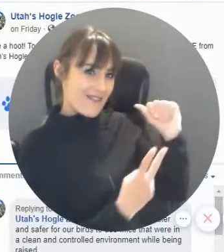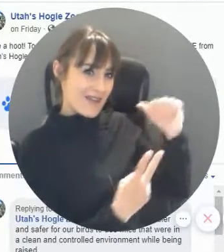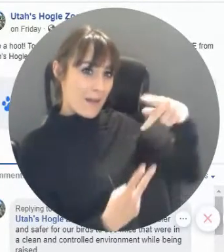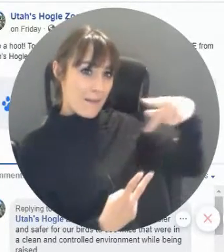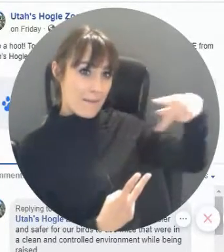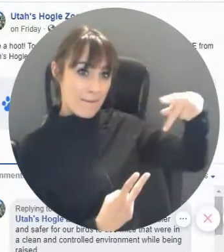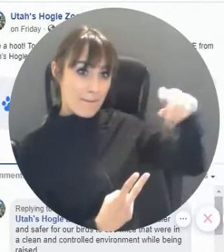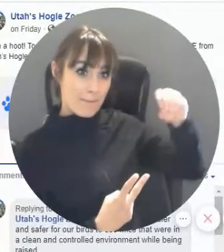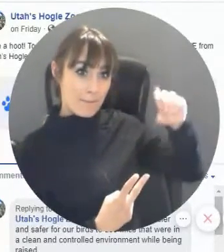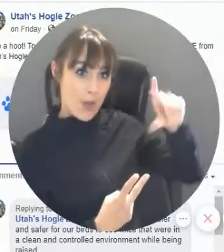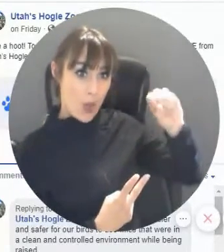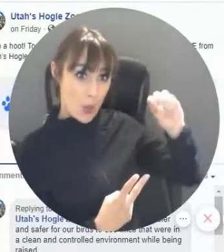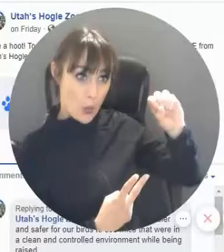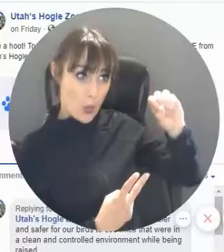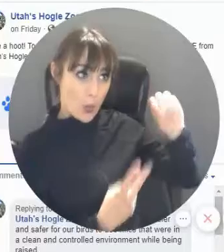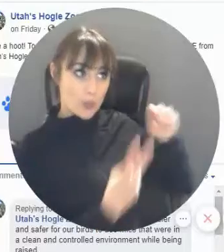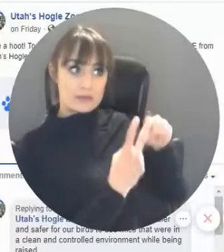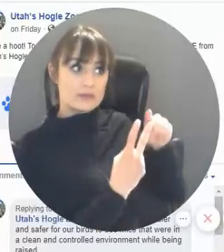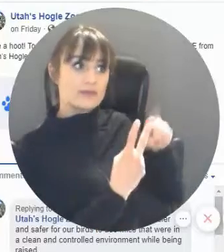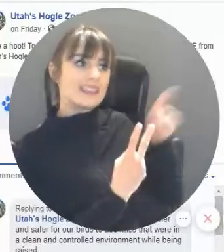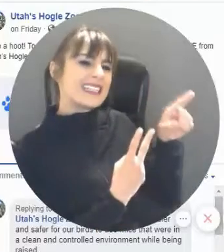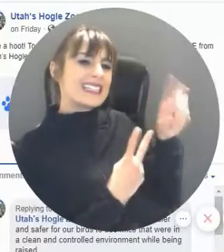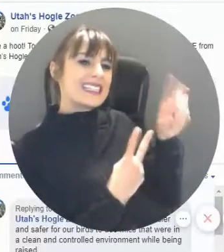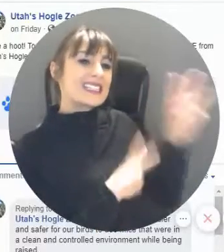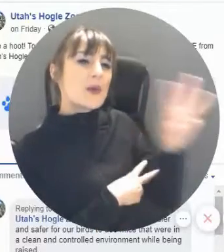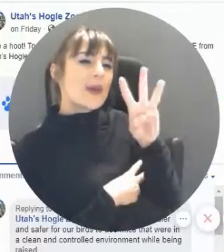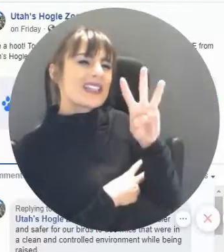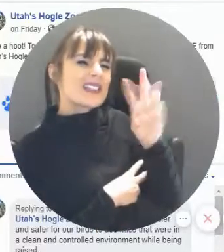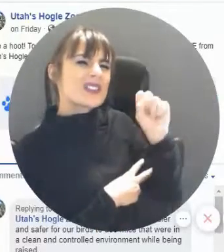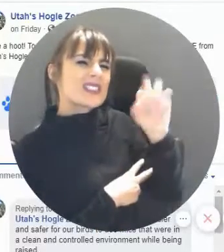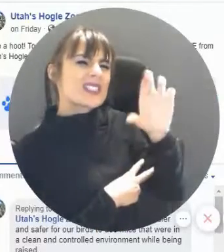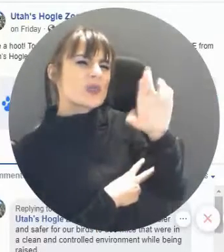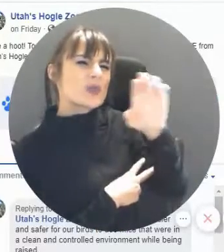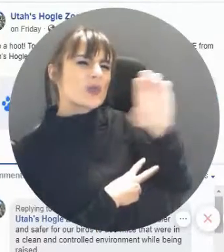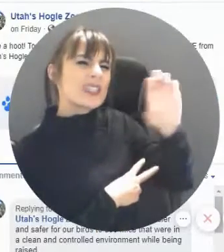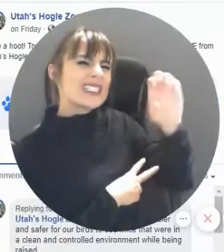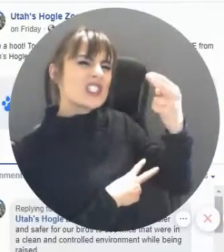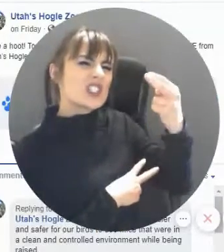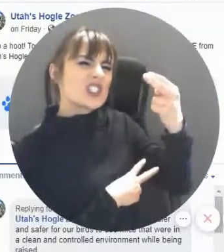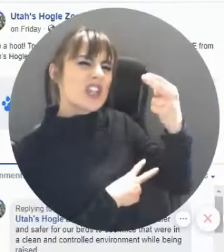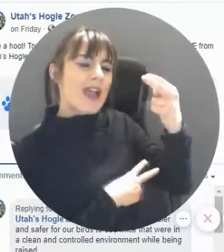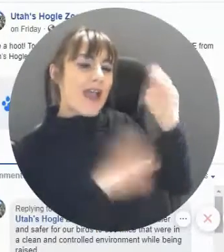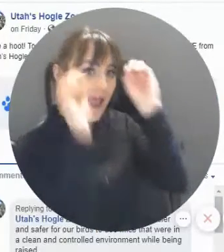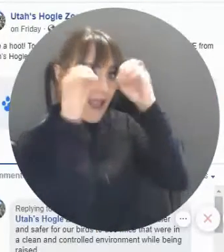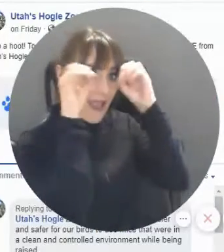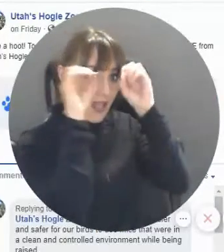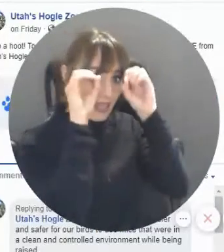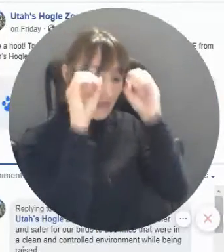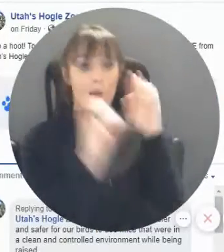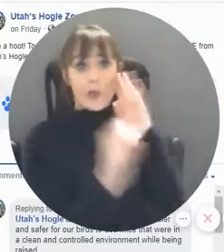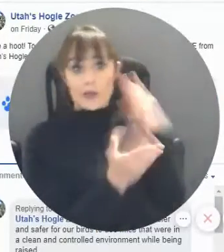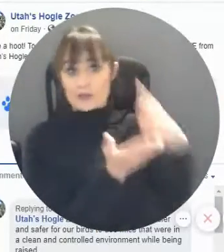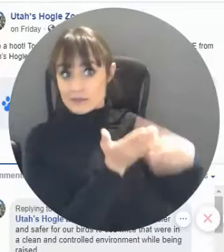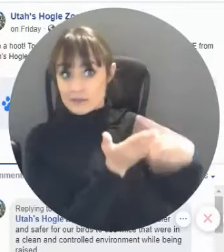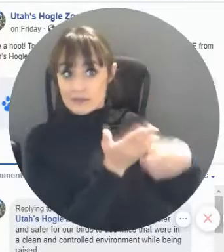and of course, what comes out of them. Brad: Yes, what comes out of the owls? Autumn: We are not talking about poop today,